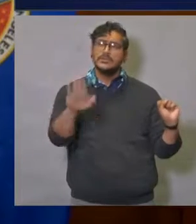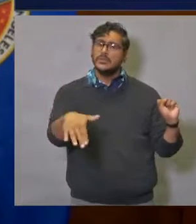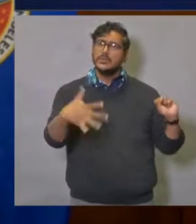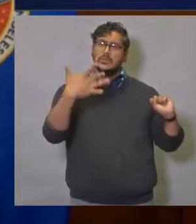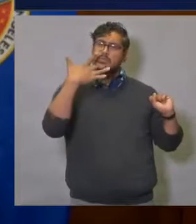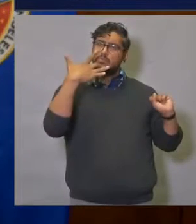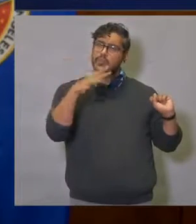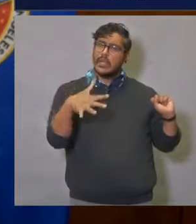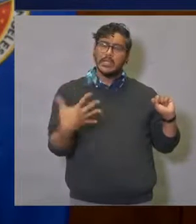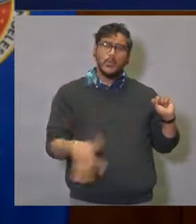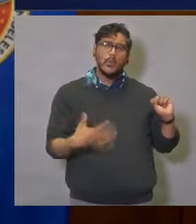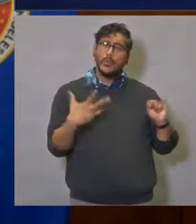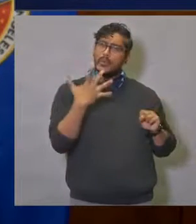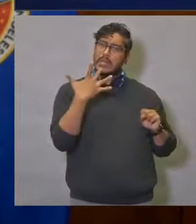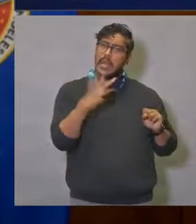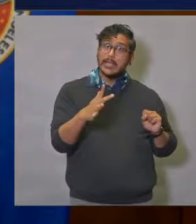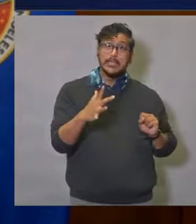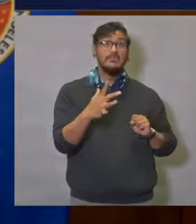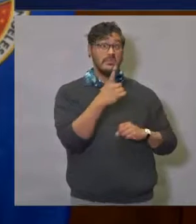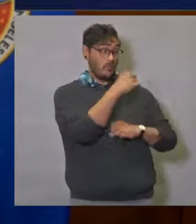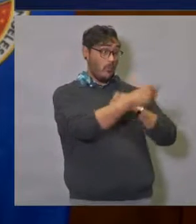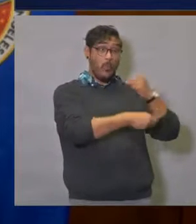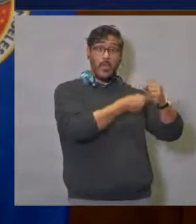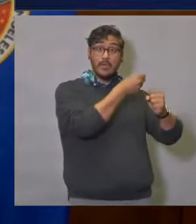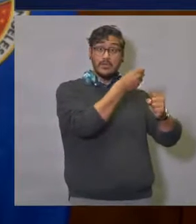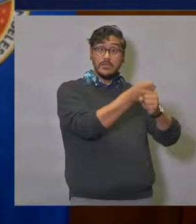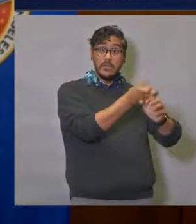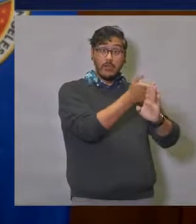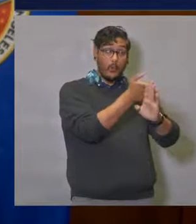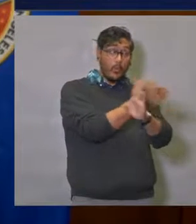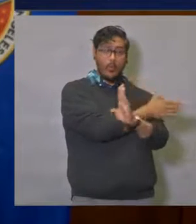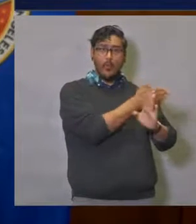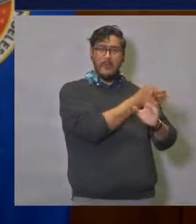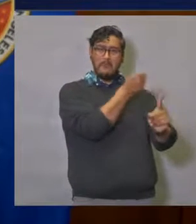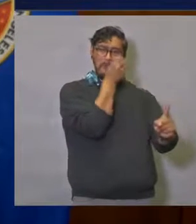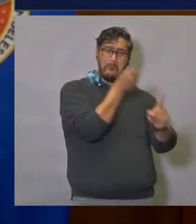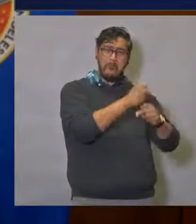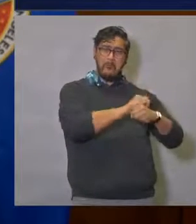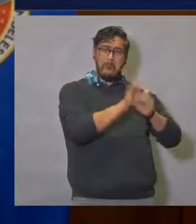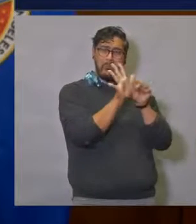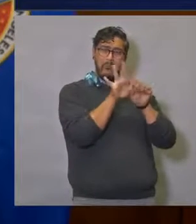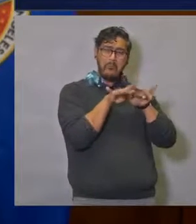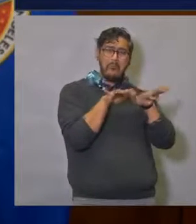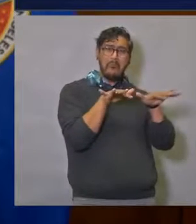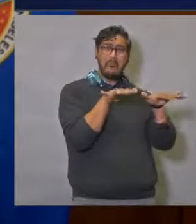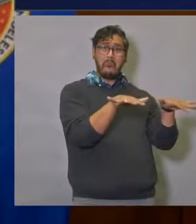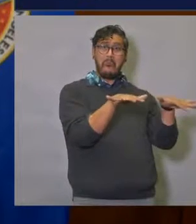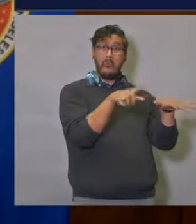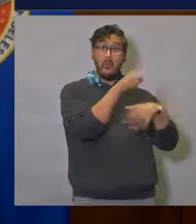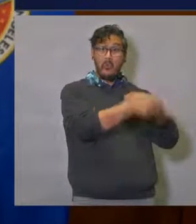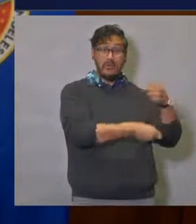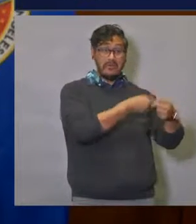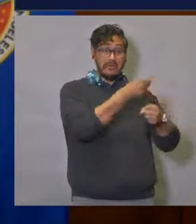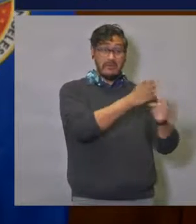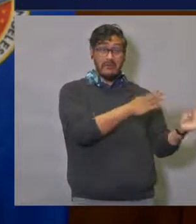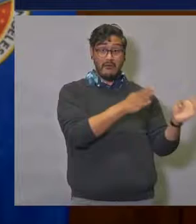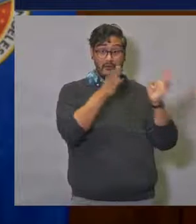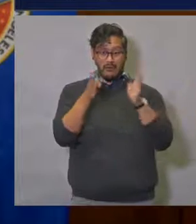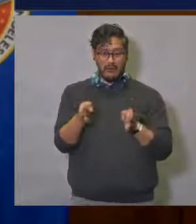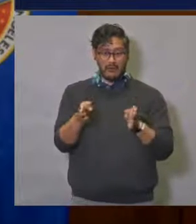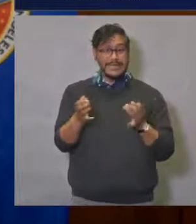WE ARE INCREDIBLY FORTUNATE